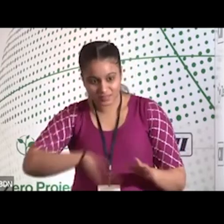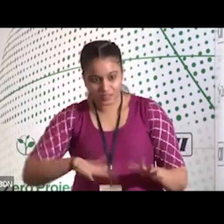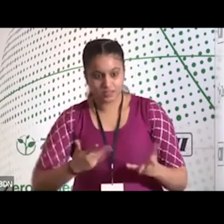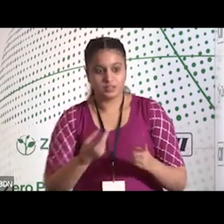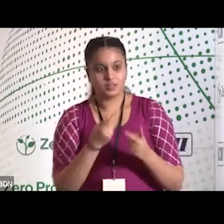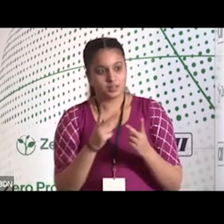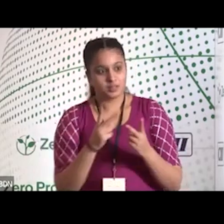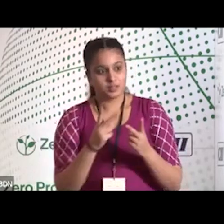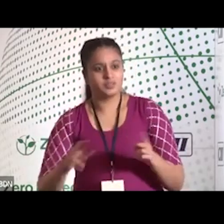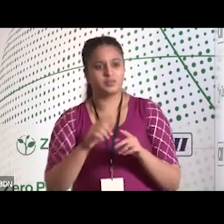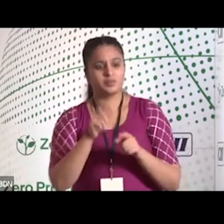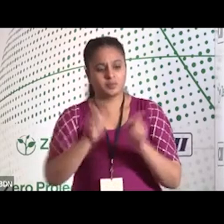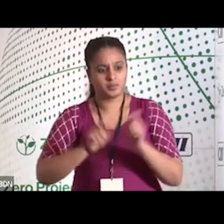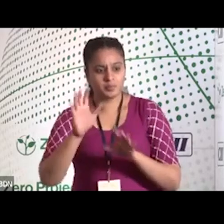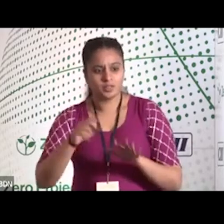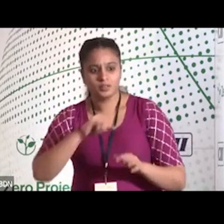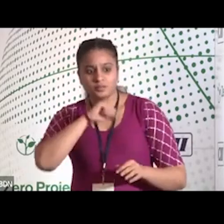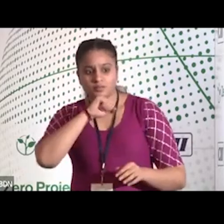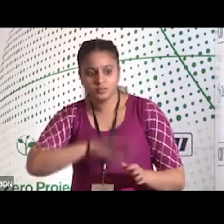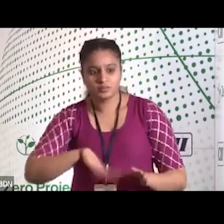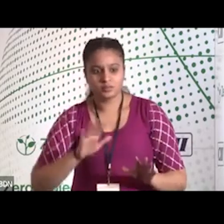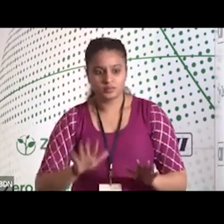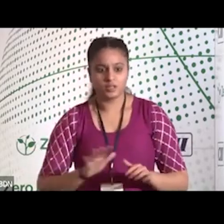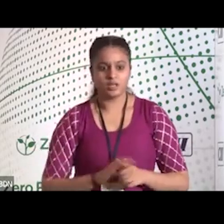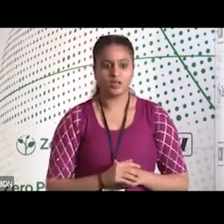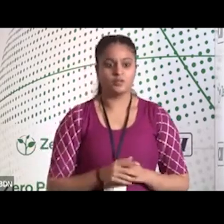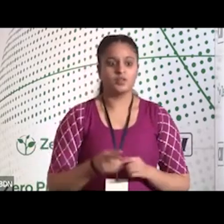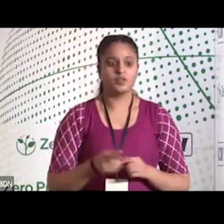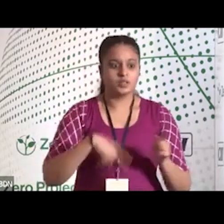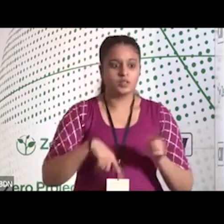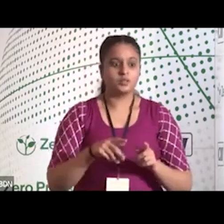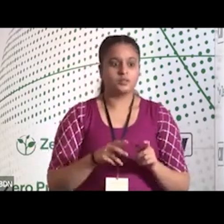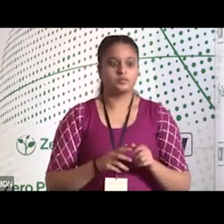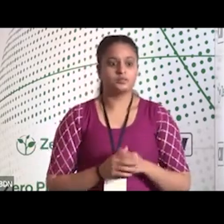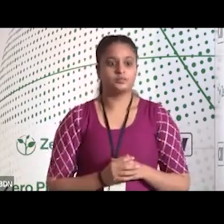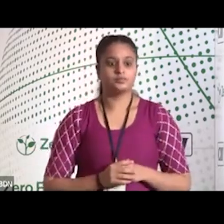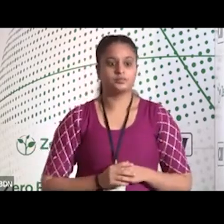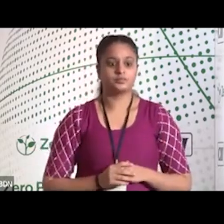then Shalini will just like zoom in and teach her how to brand and how to market and etc., etc..